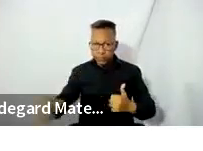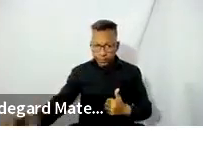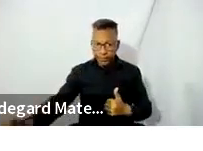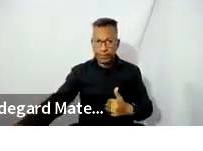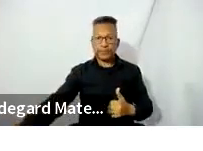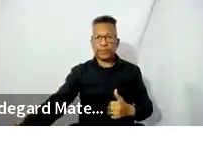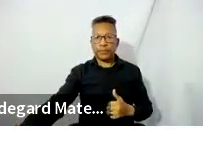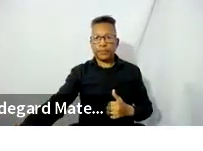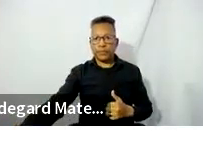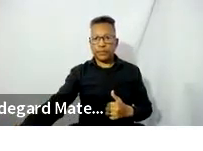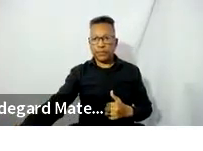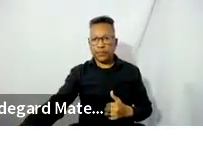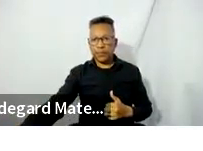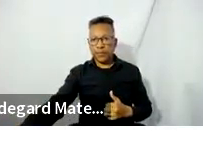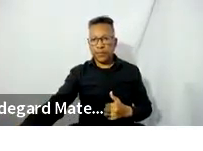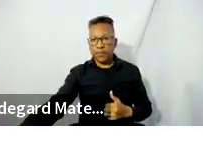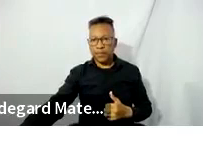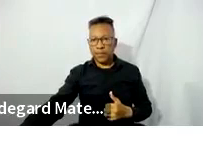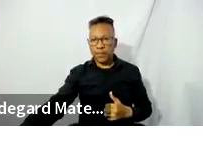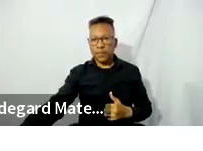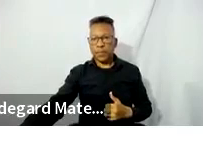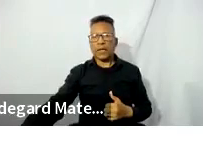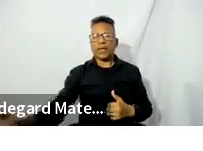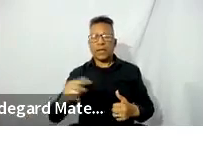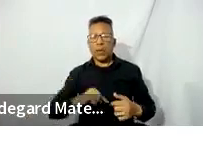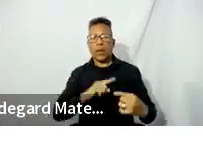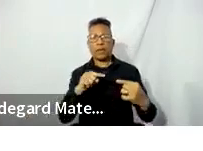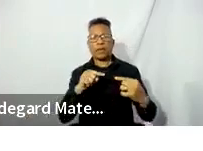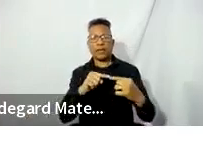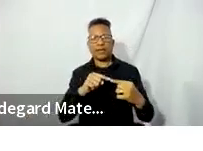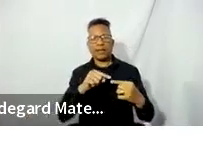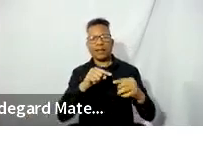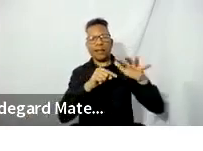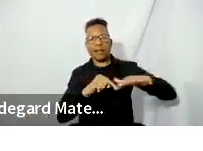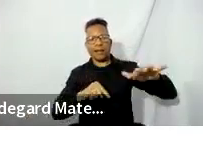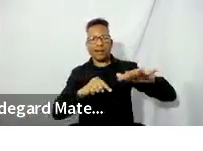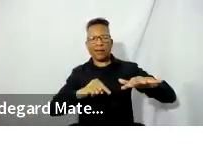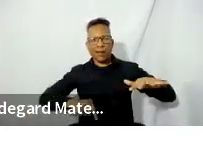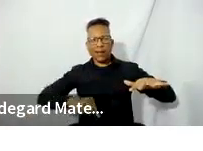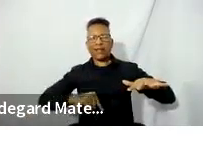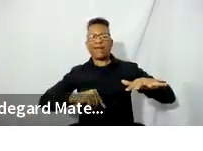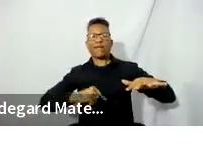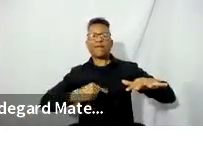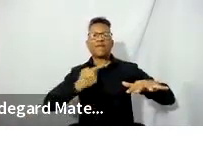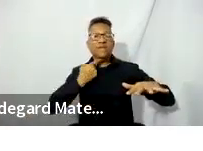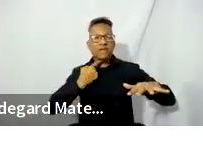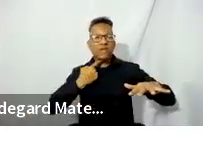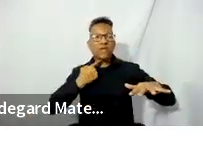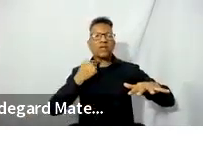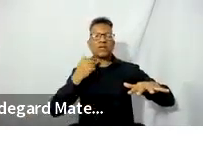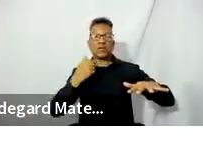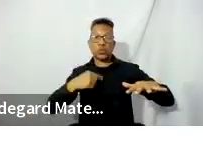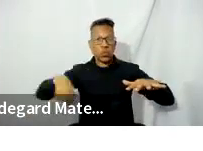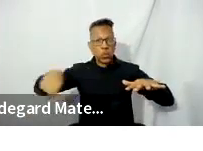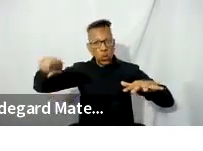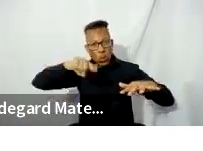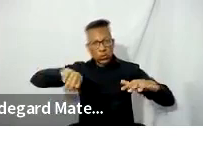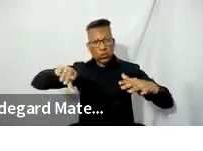Applying this to the area of of interest to was, you might say of interest to was, you might say that nowhere is the correct ness of this ness of this law more of this law more clear, and in